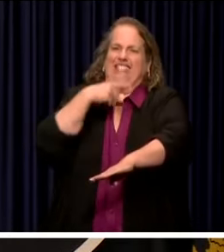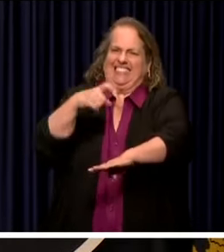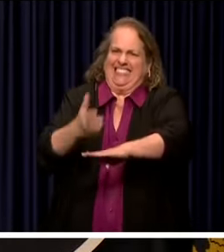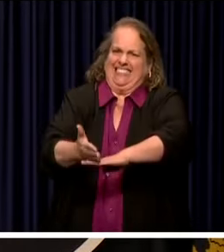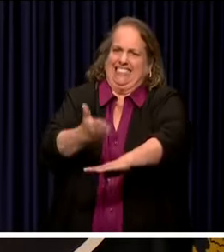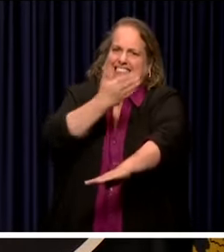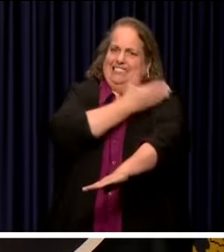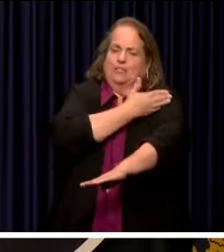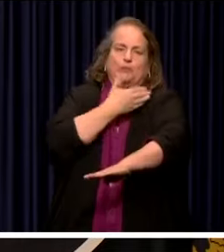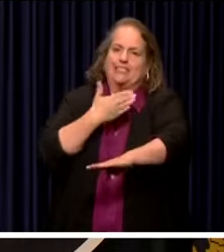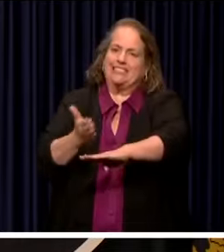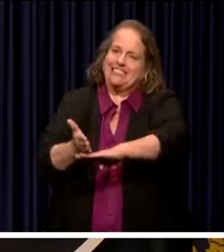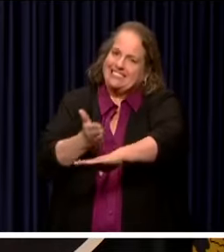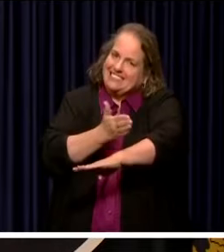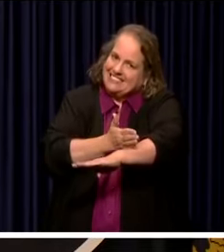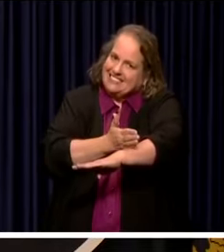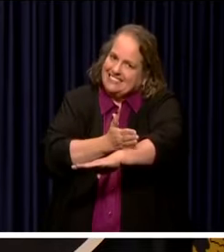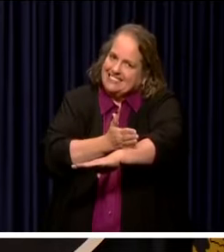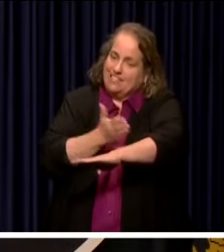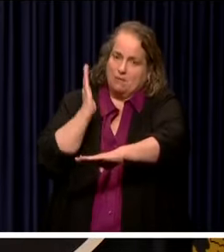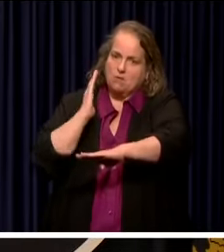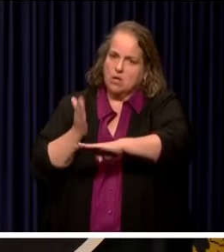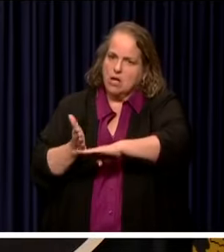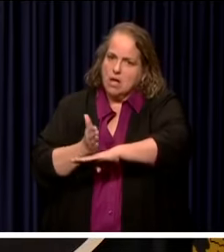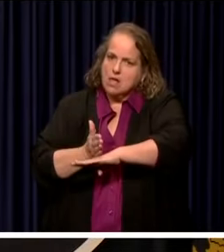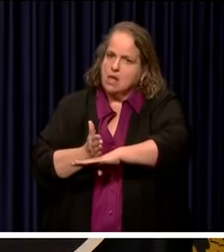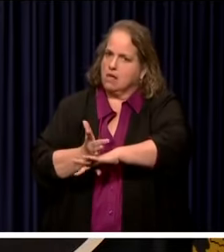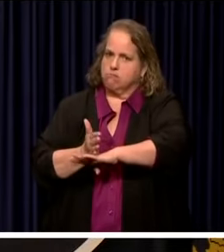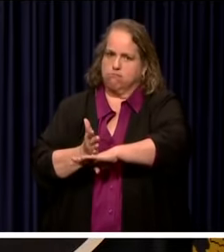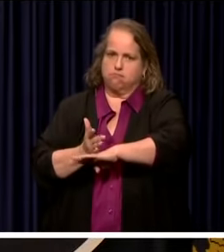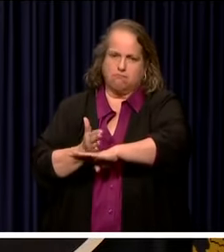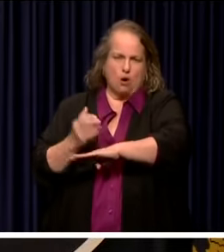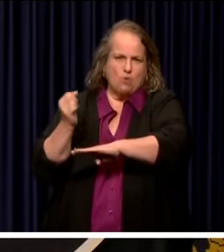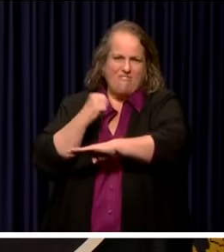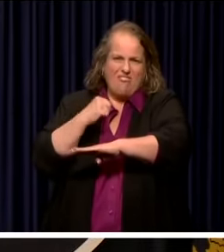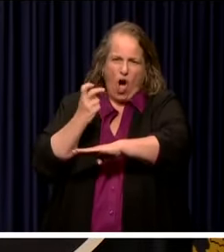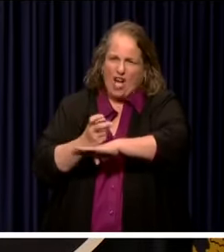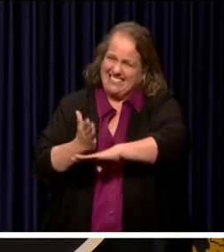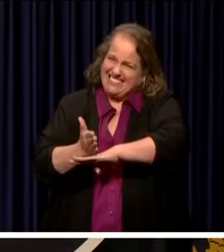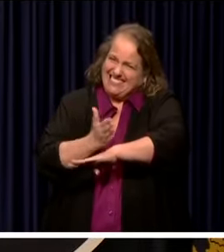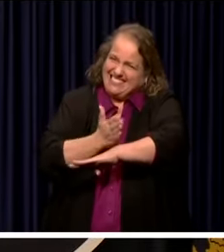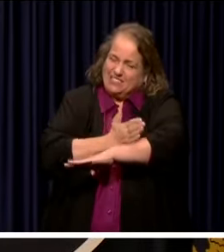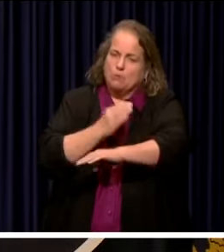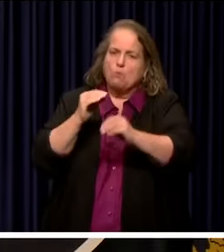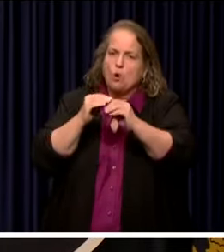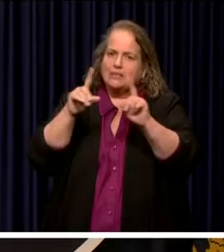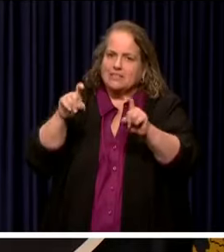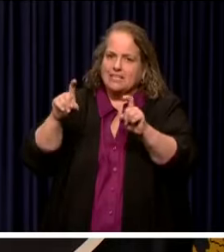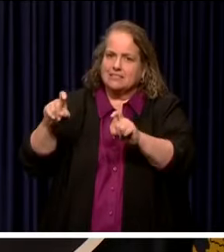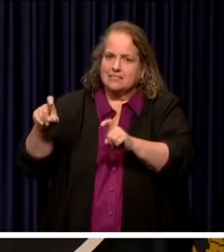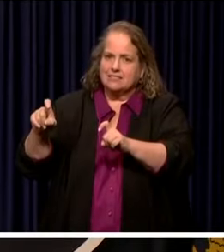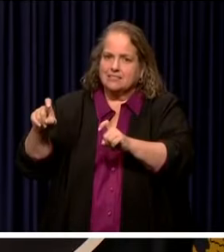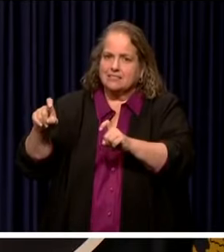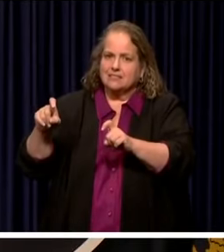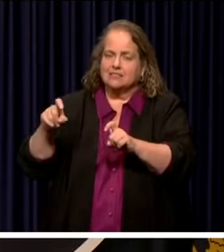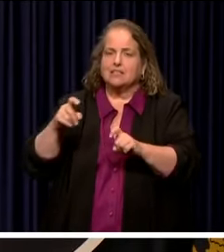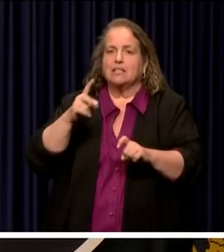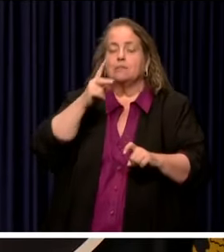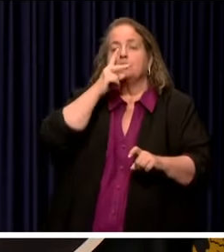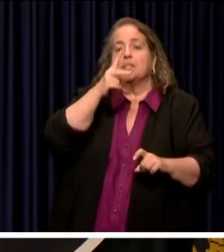SO IT'S GOING CHANGE. BUT RIGHT NOW TODAY WITH THE TOOLS WE HAVE AVAILABLE, I WOULD SAY THAT THE TESTING CAPACITY WE HAVE IS PROBABLY ONLY ABOUT A